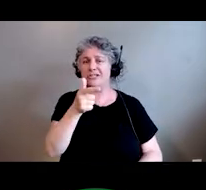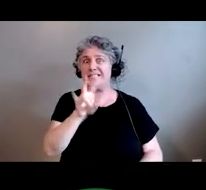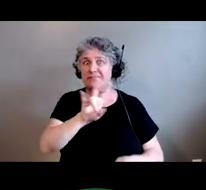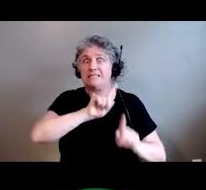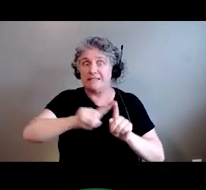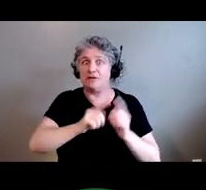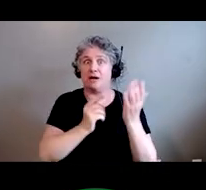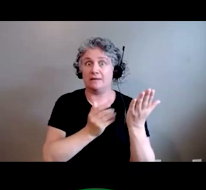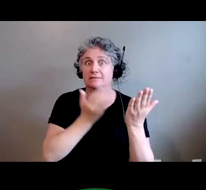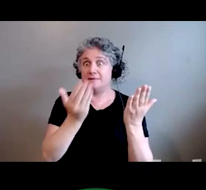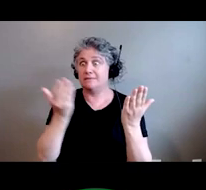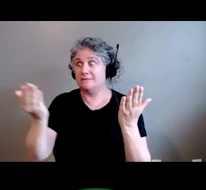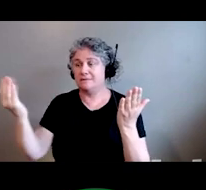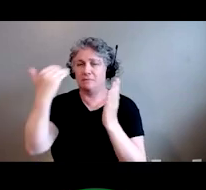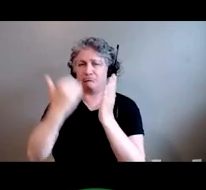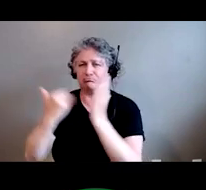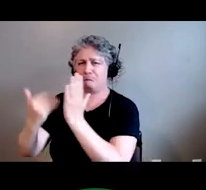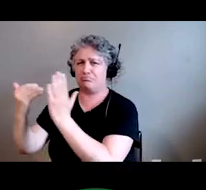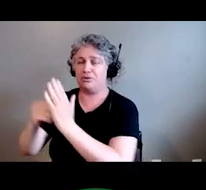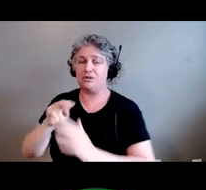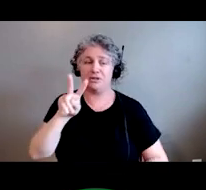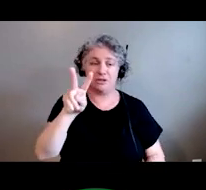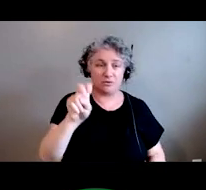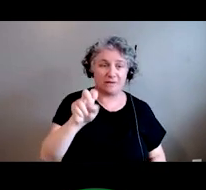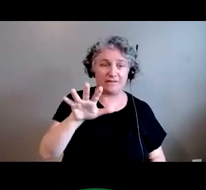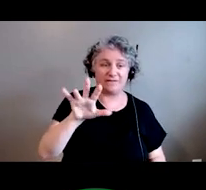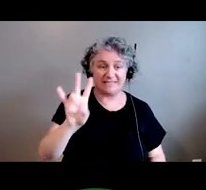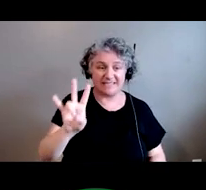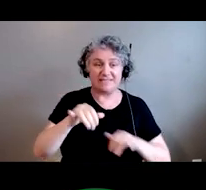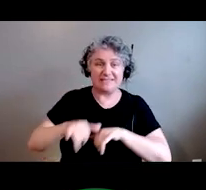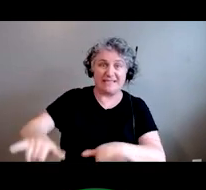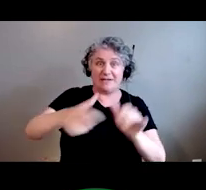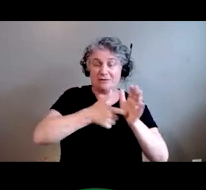The standards come from reliable and relevant sources like the 2,010 ADA standards, the